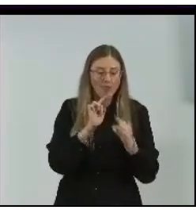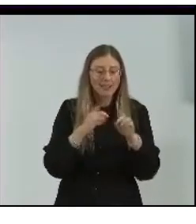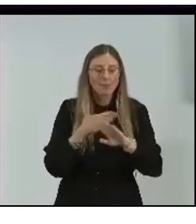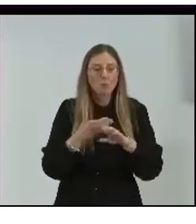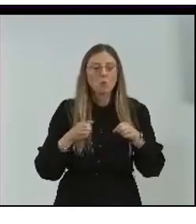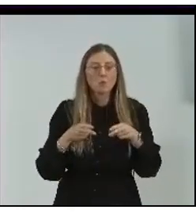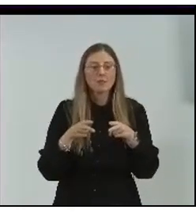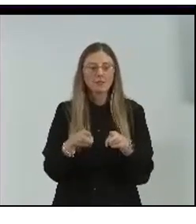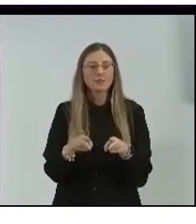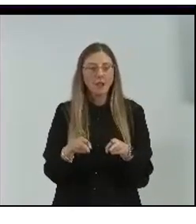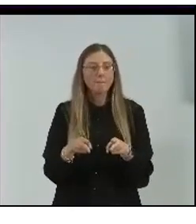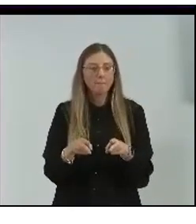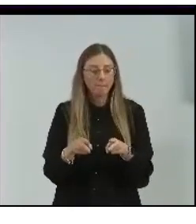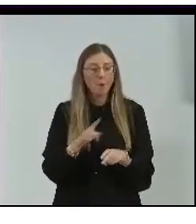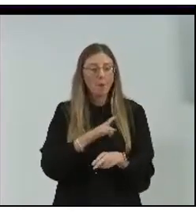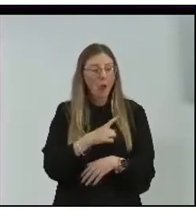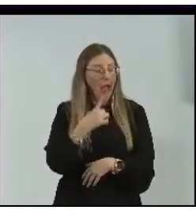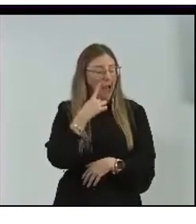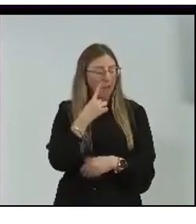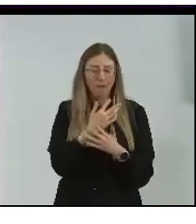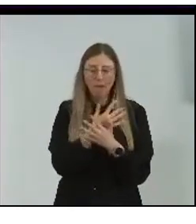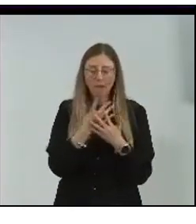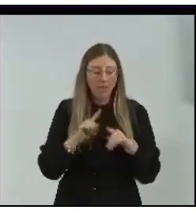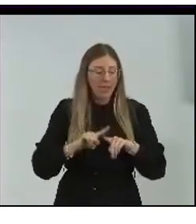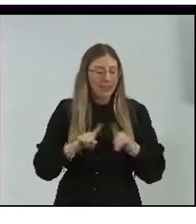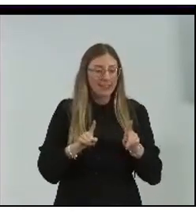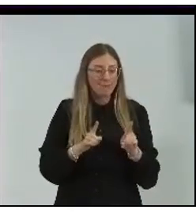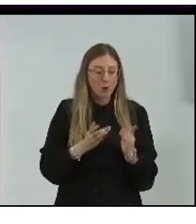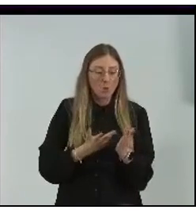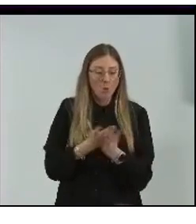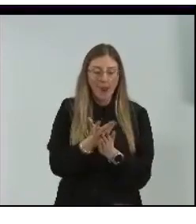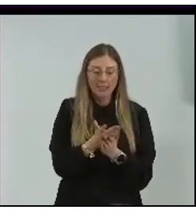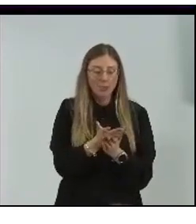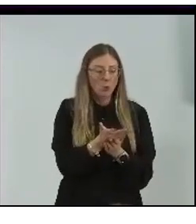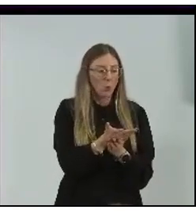Because so many times we see we have these different channels of communication and we're